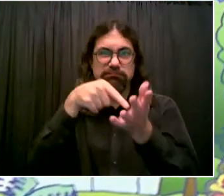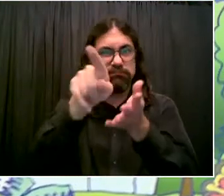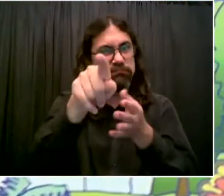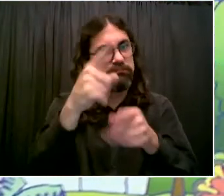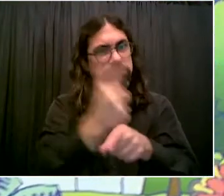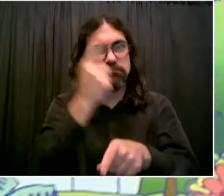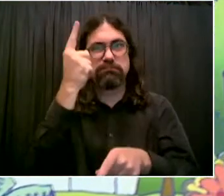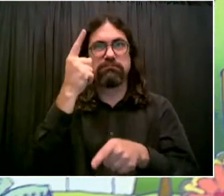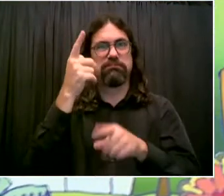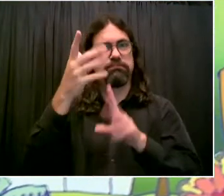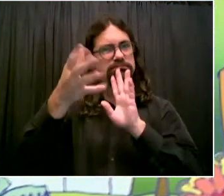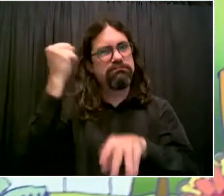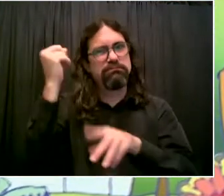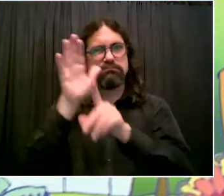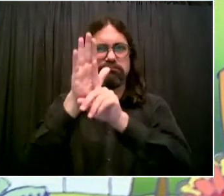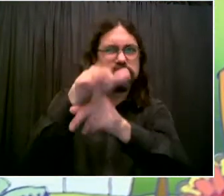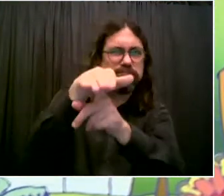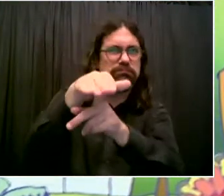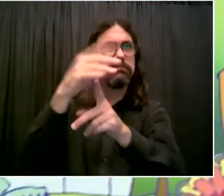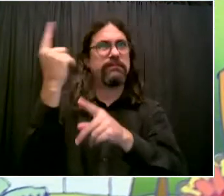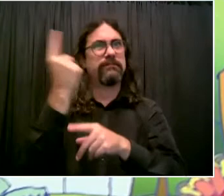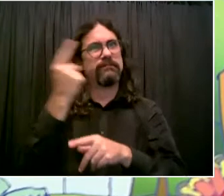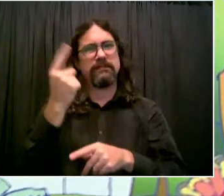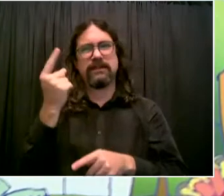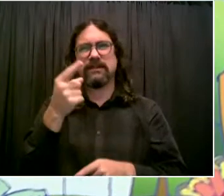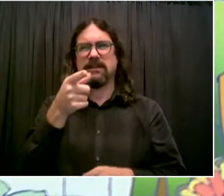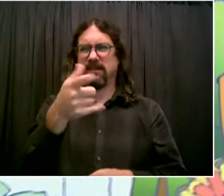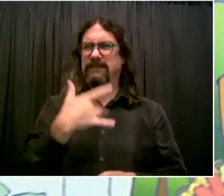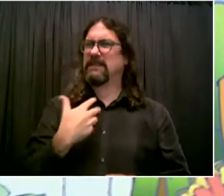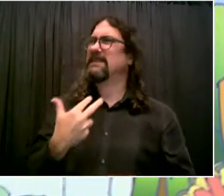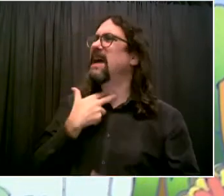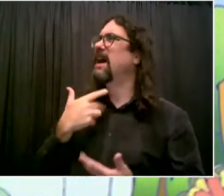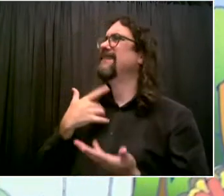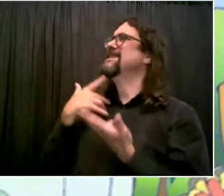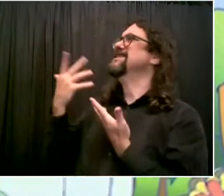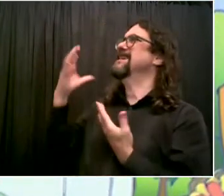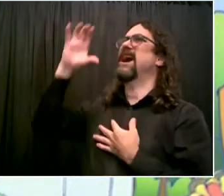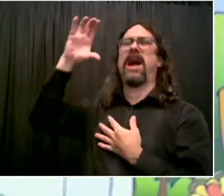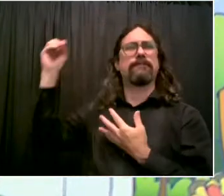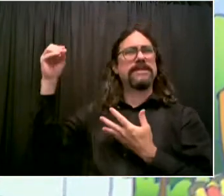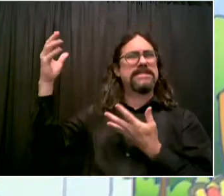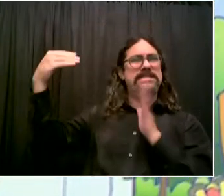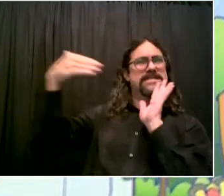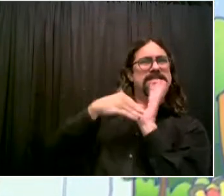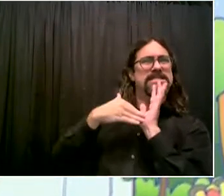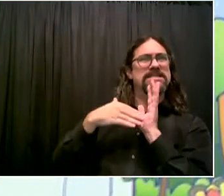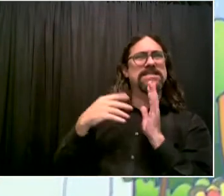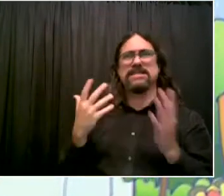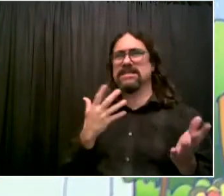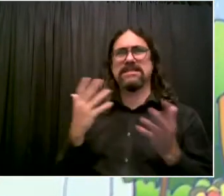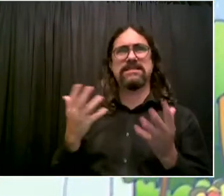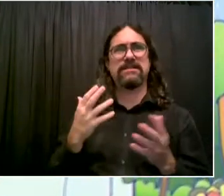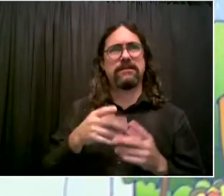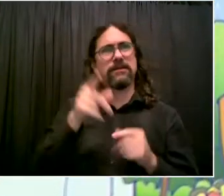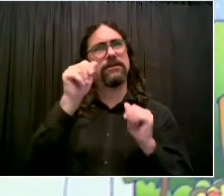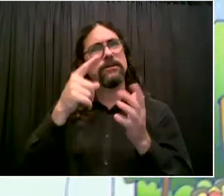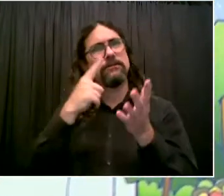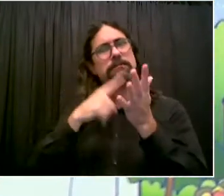IF YOU'RE GOING THROUGH SOMETHING LIKE THAT OR OUYR RIGHTS ARE BEING DENIED. GO TO NYC.GOV/WORKERS